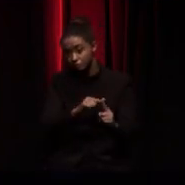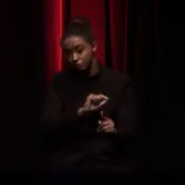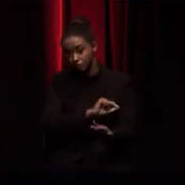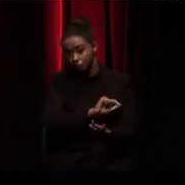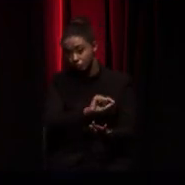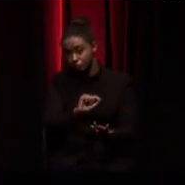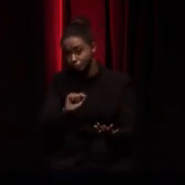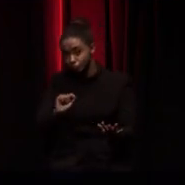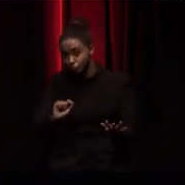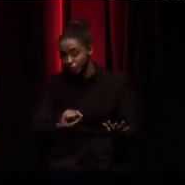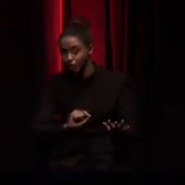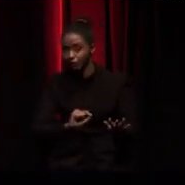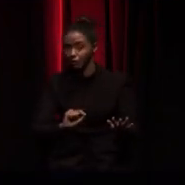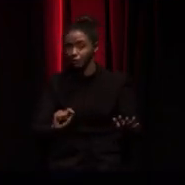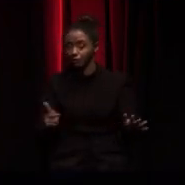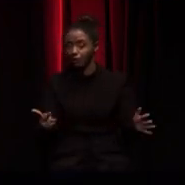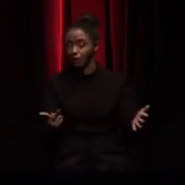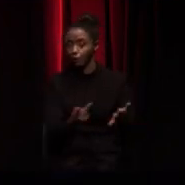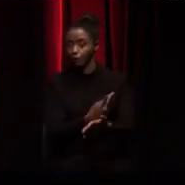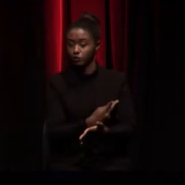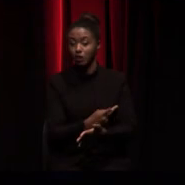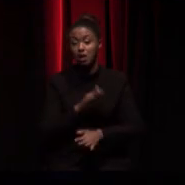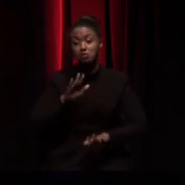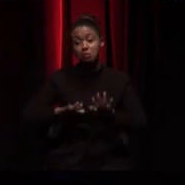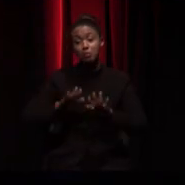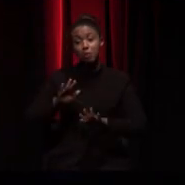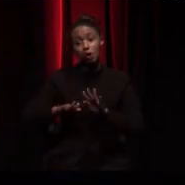Another time that journalist might